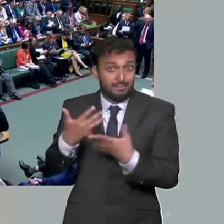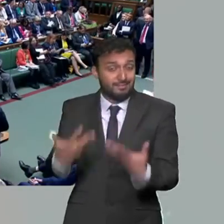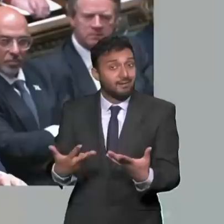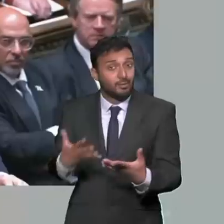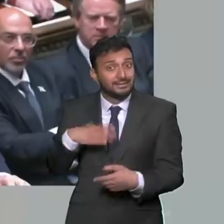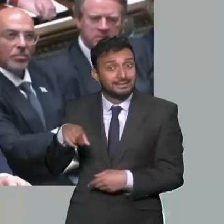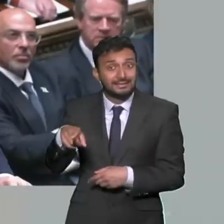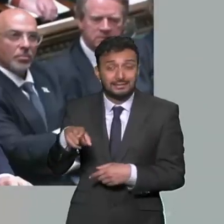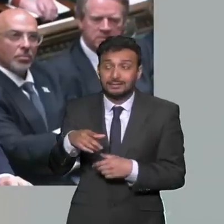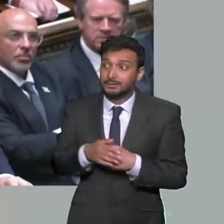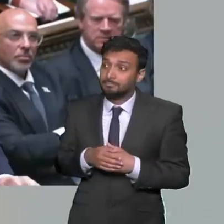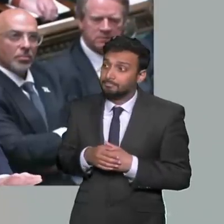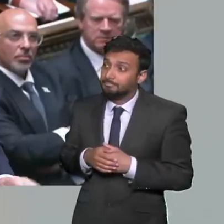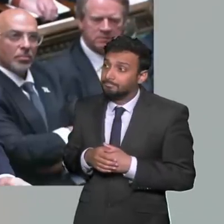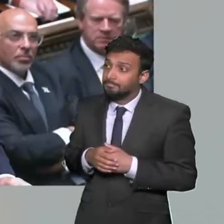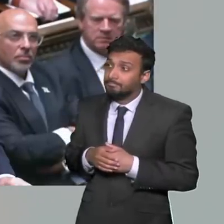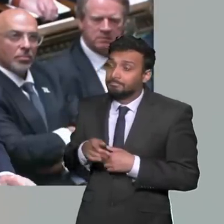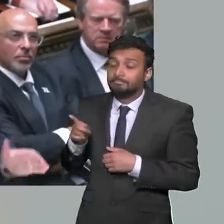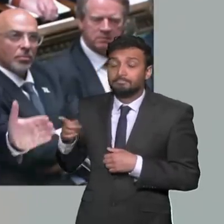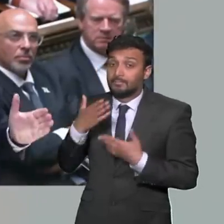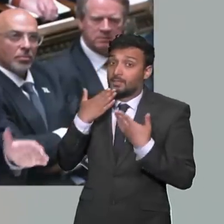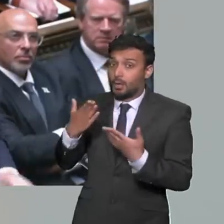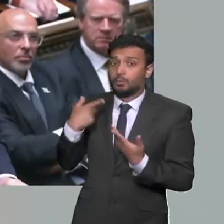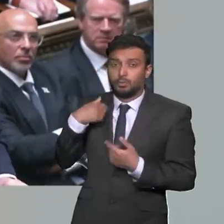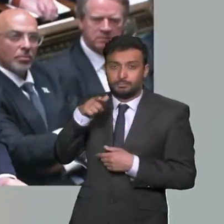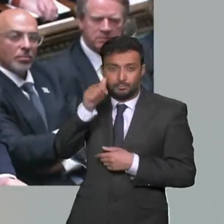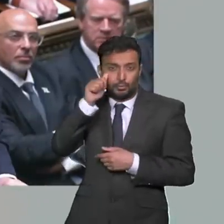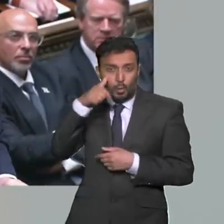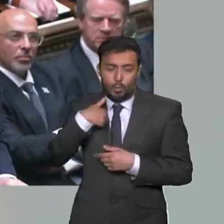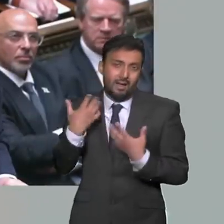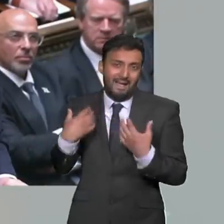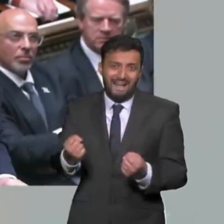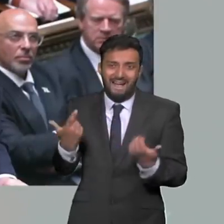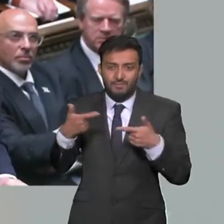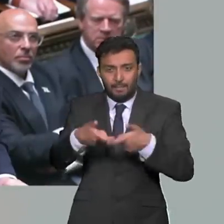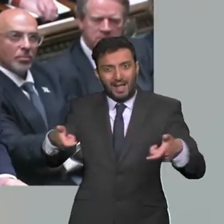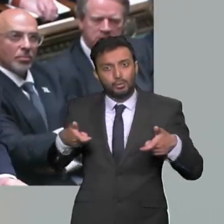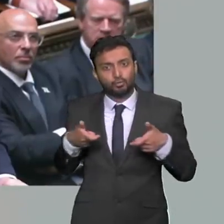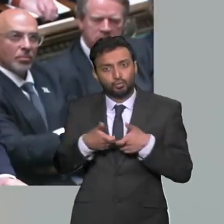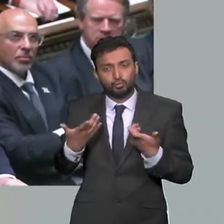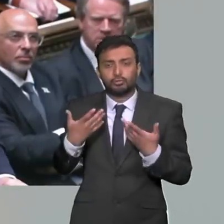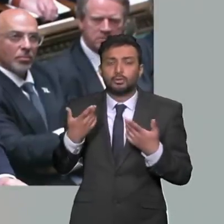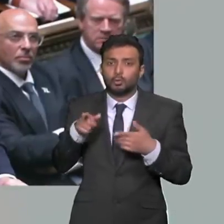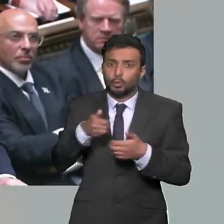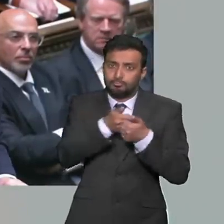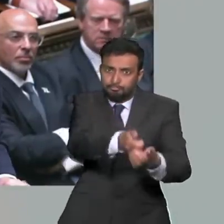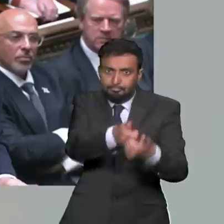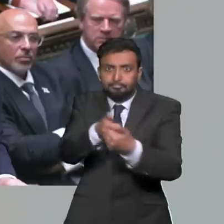As he knows, I have already detailed to the House a package of measures to support families across the whole of the UK.